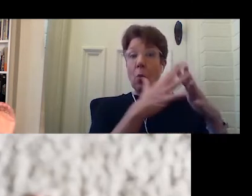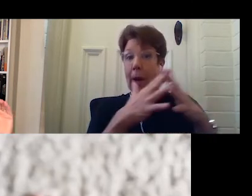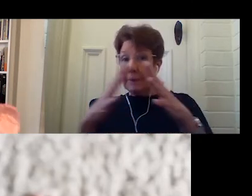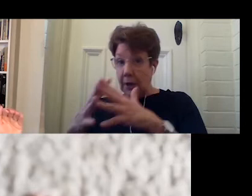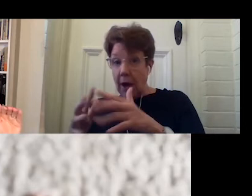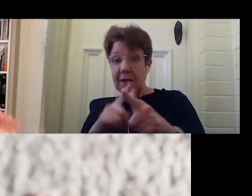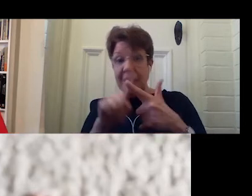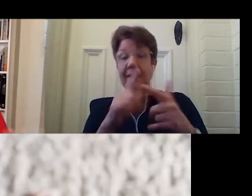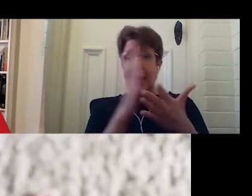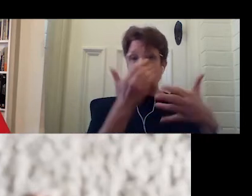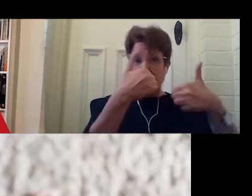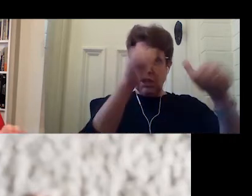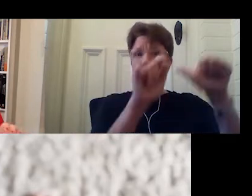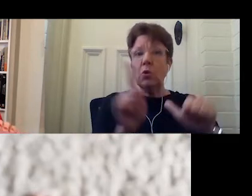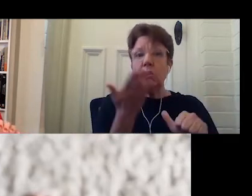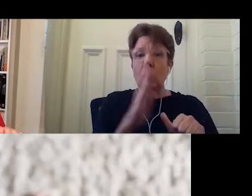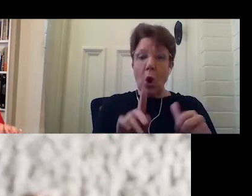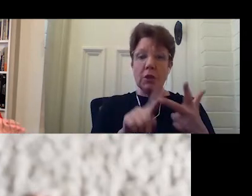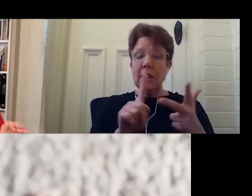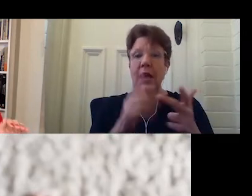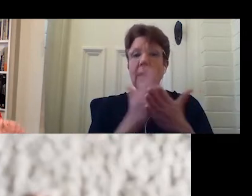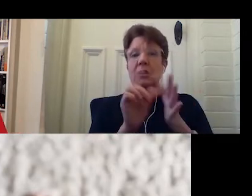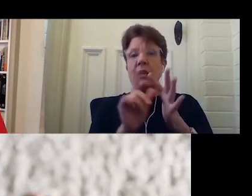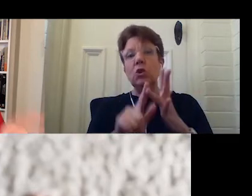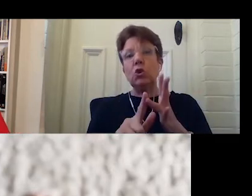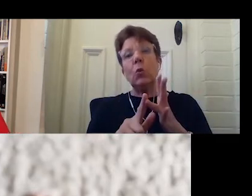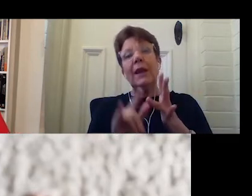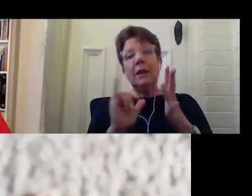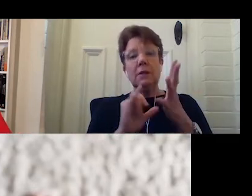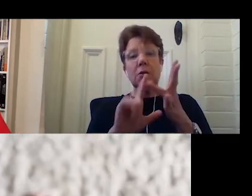it's supposed to do? Are you conducting social media activities?